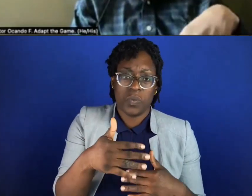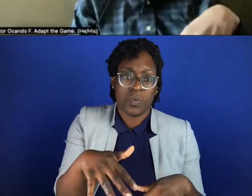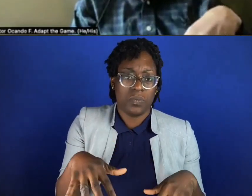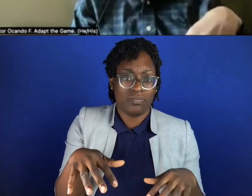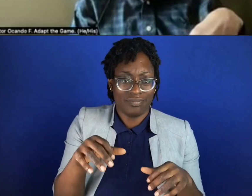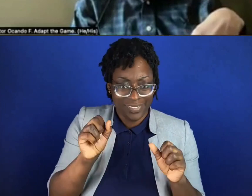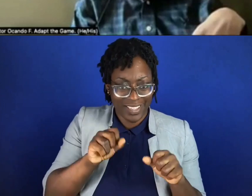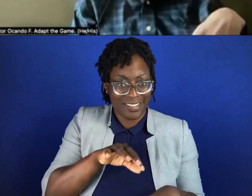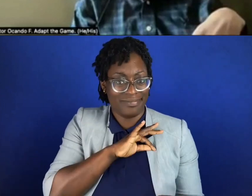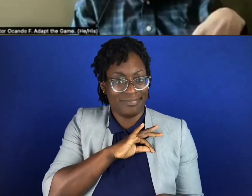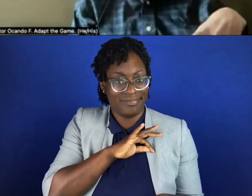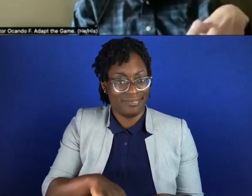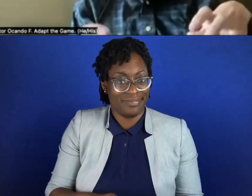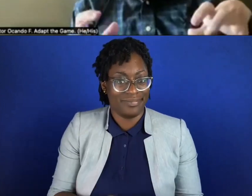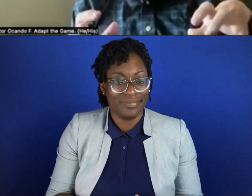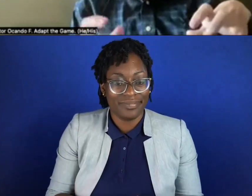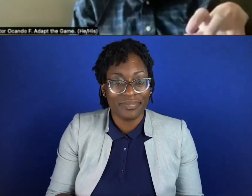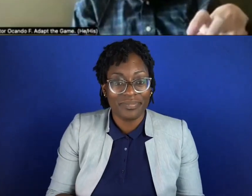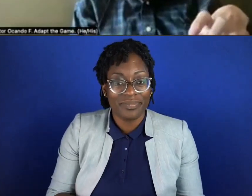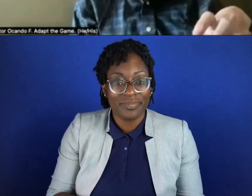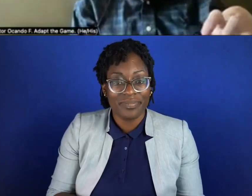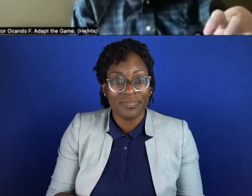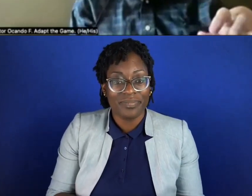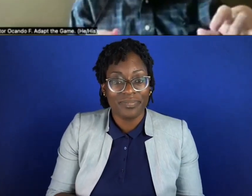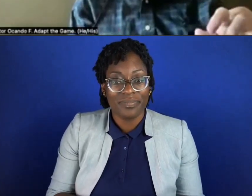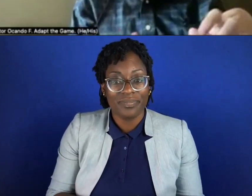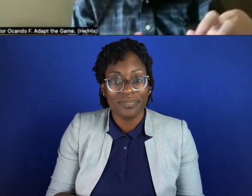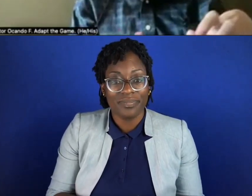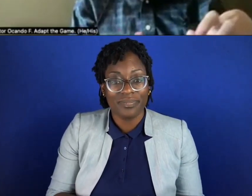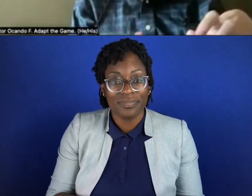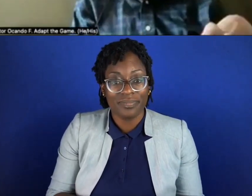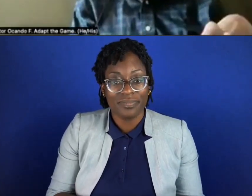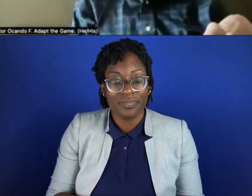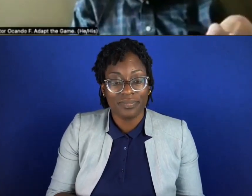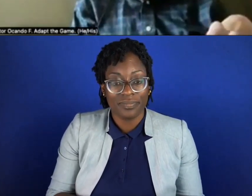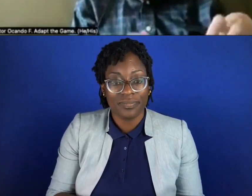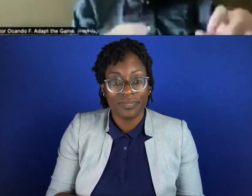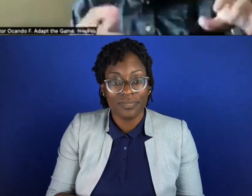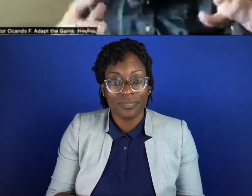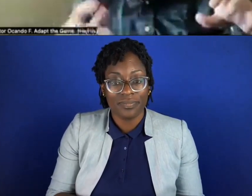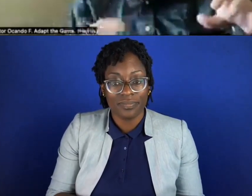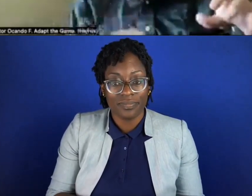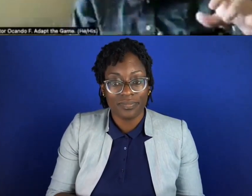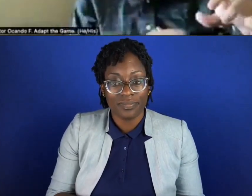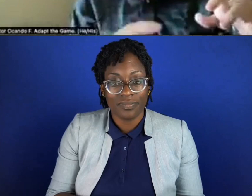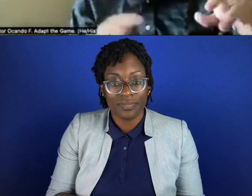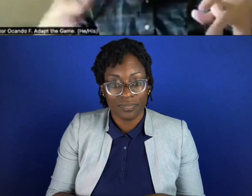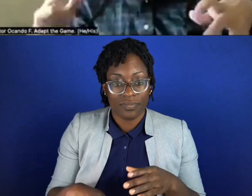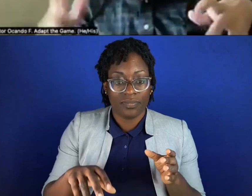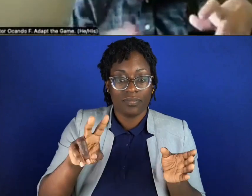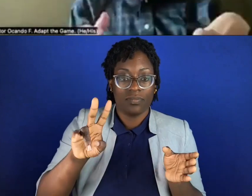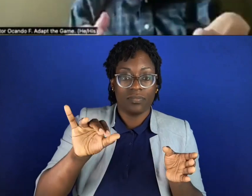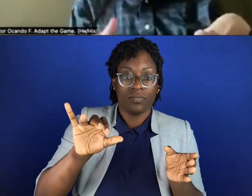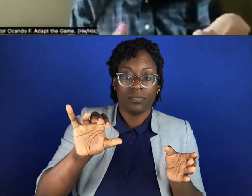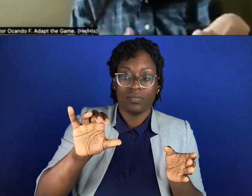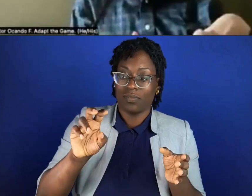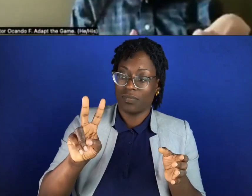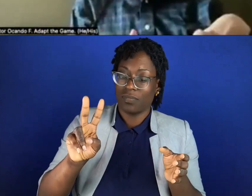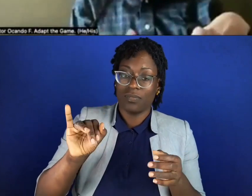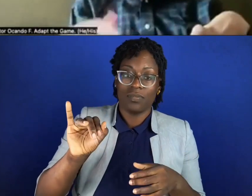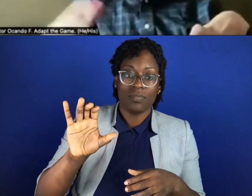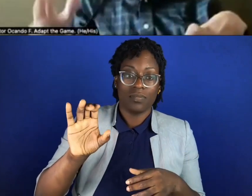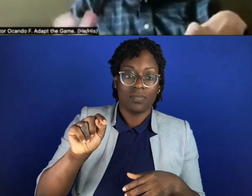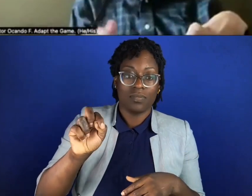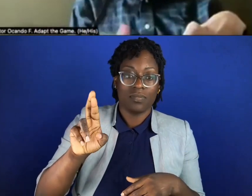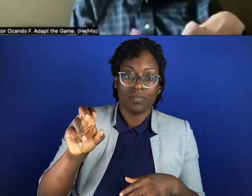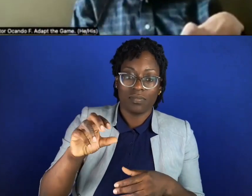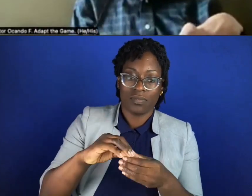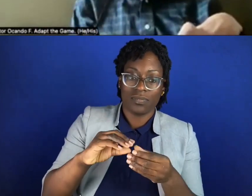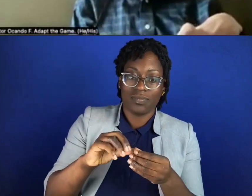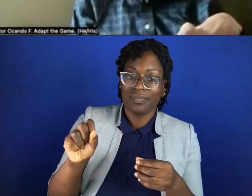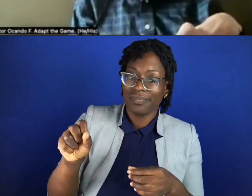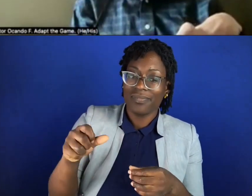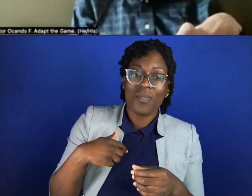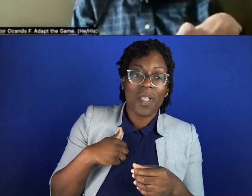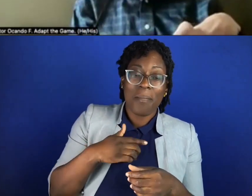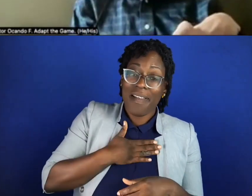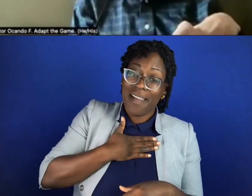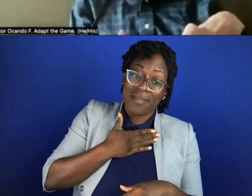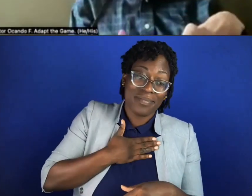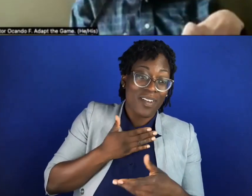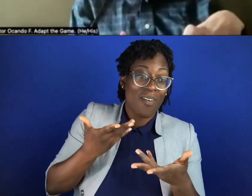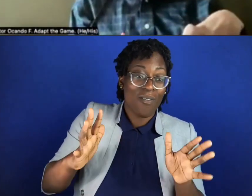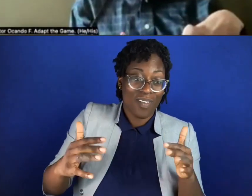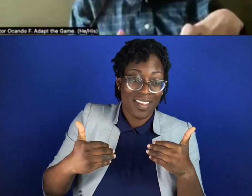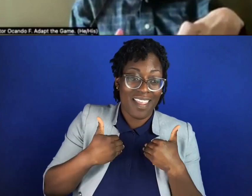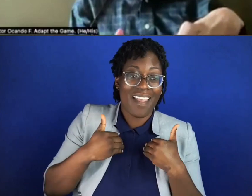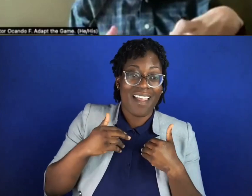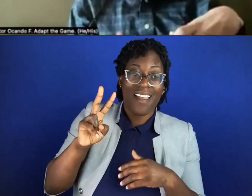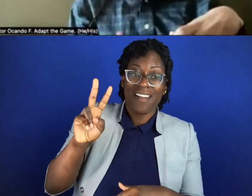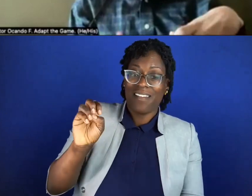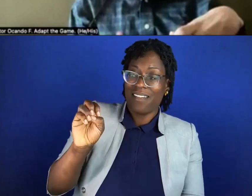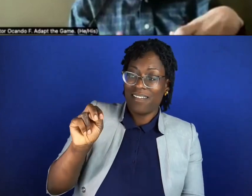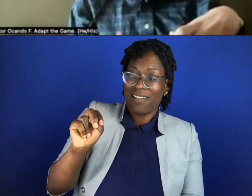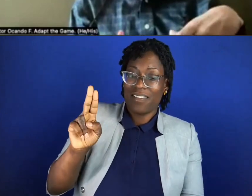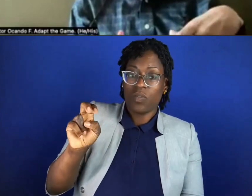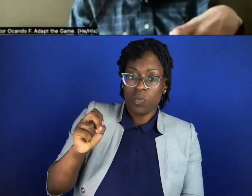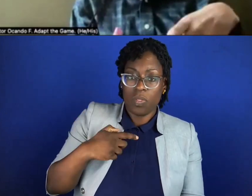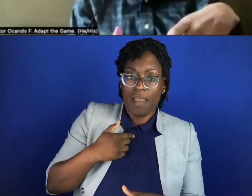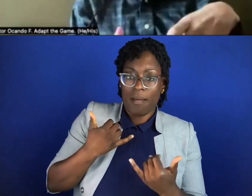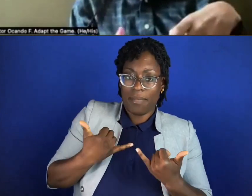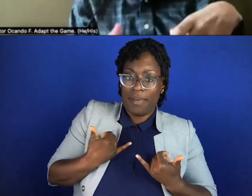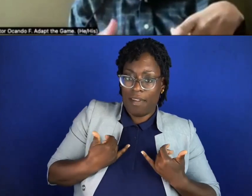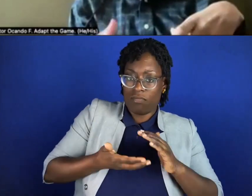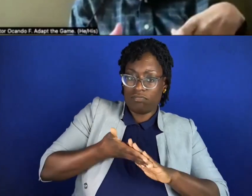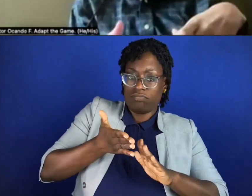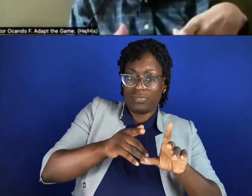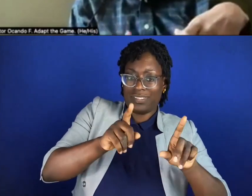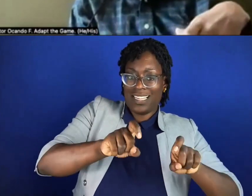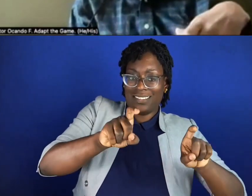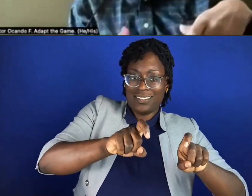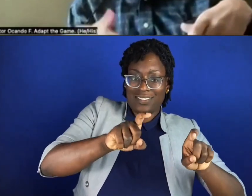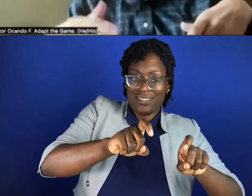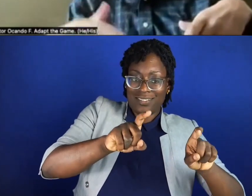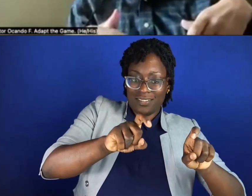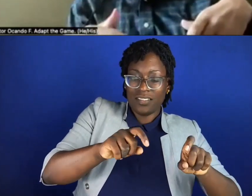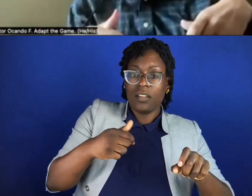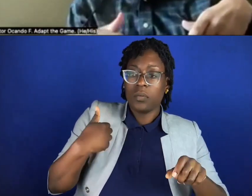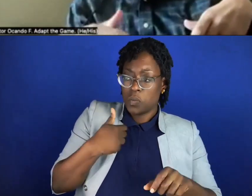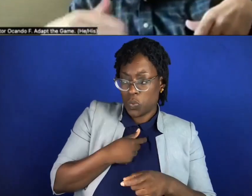I really agree. I’m happy. I have a venue that I'm working with, and we agree on a free